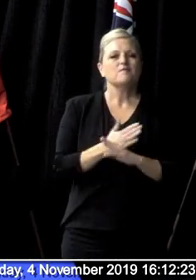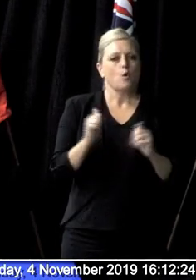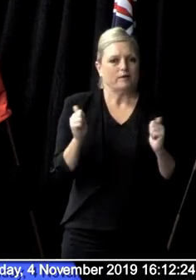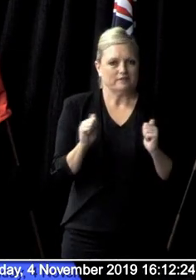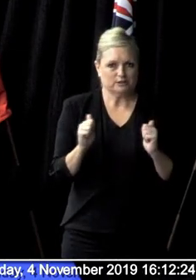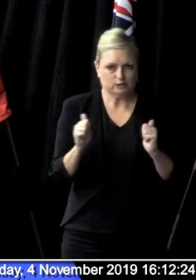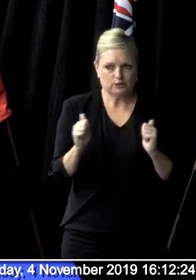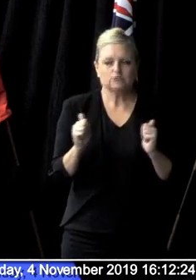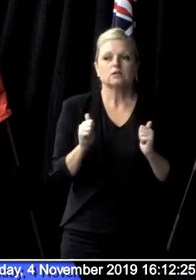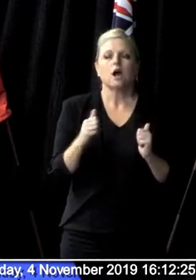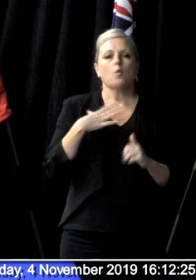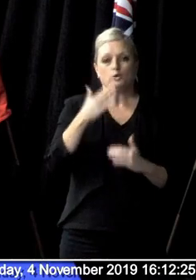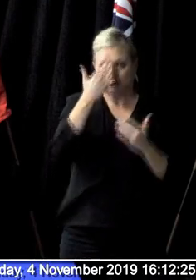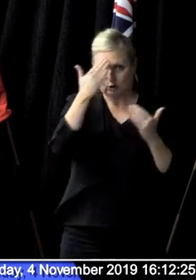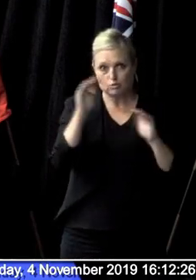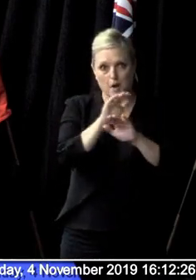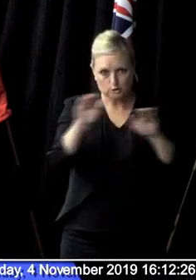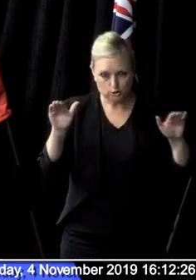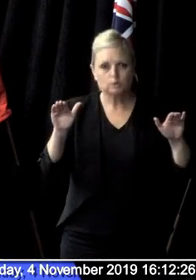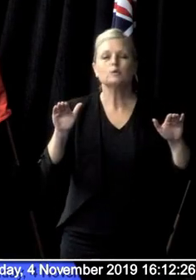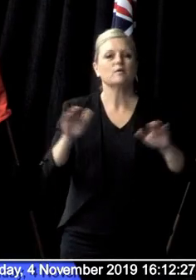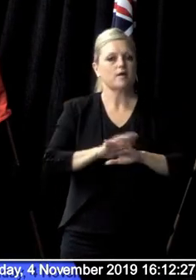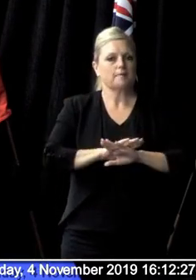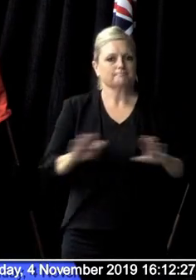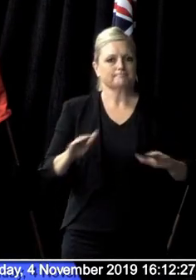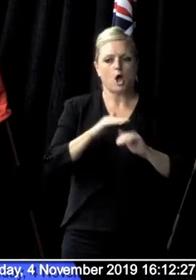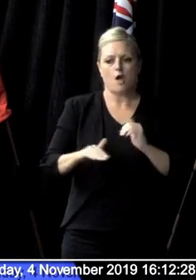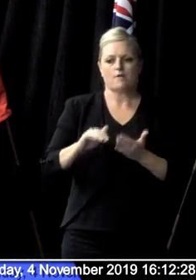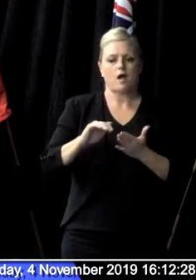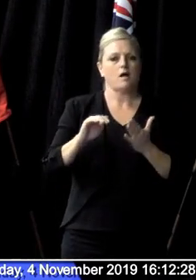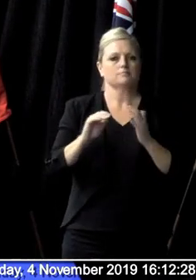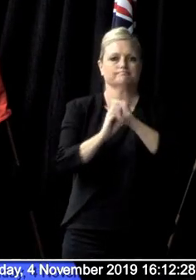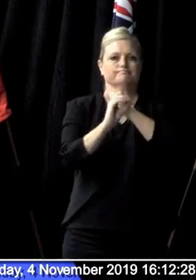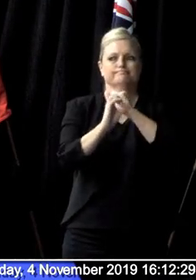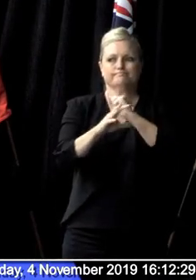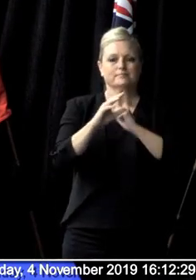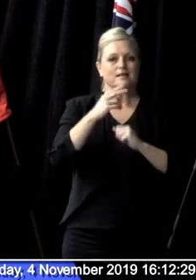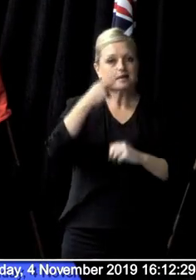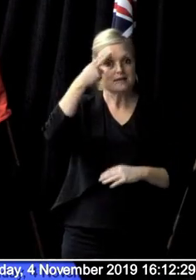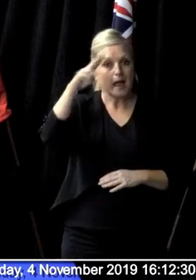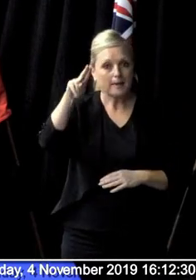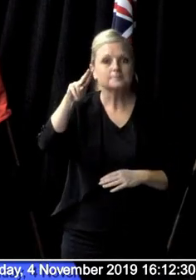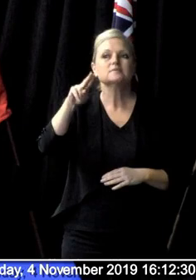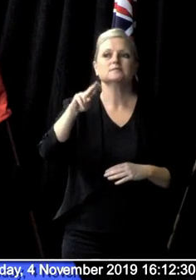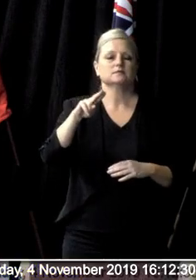non-publication order would extend to not making any statements in public which might